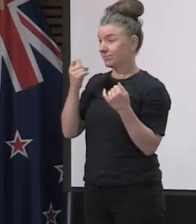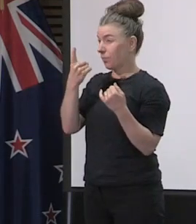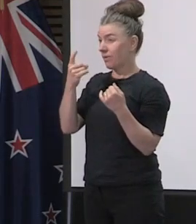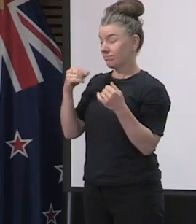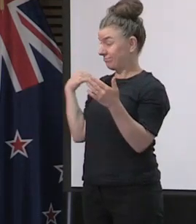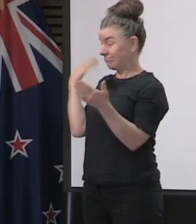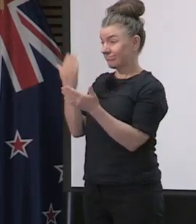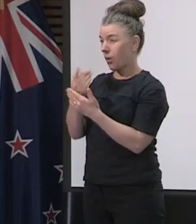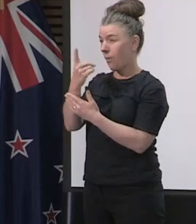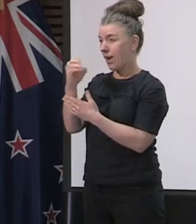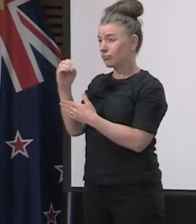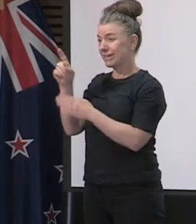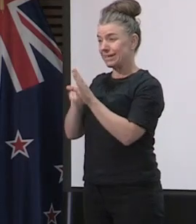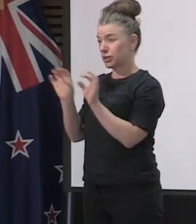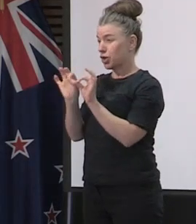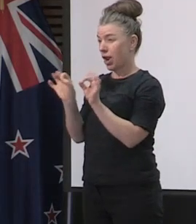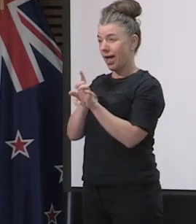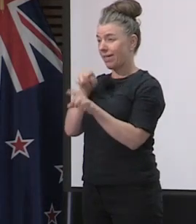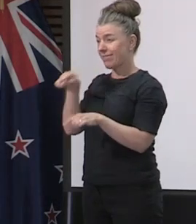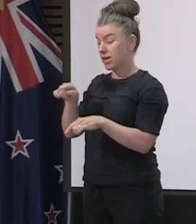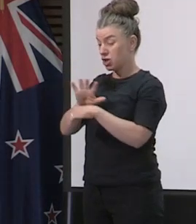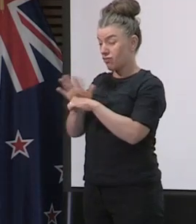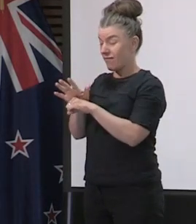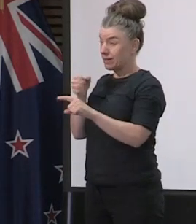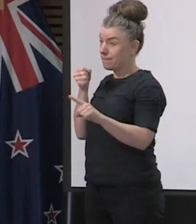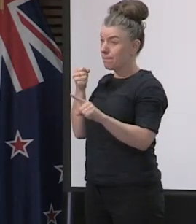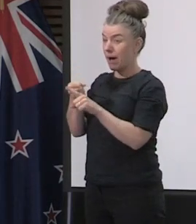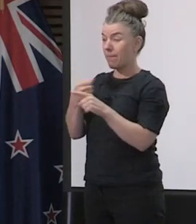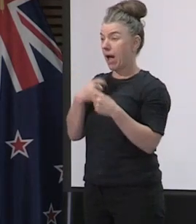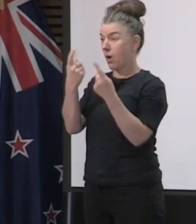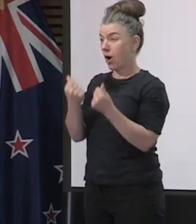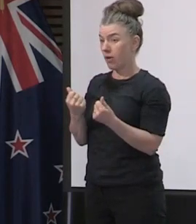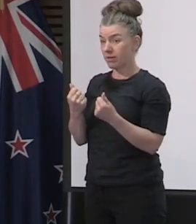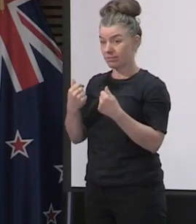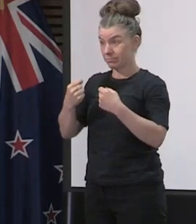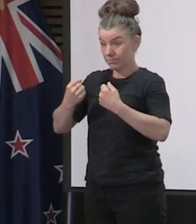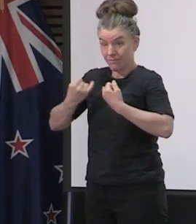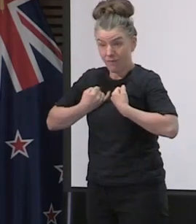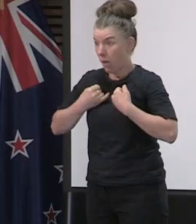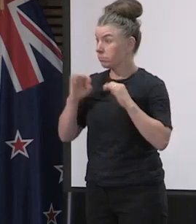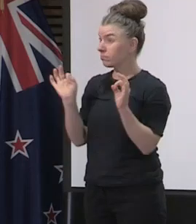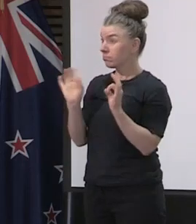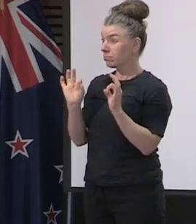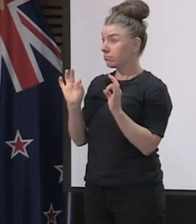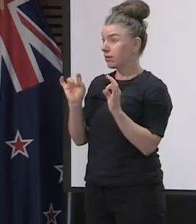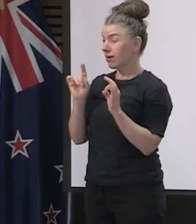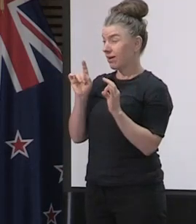Government since the Great Depression. The global COVID-19 pandemic has triggered a global economic